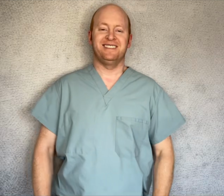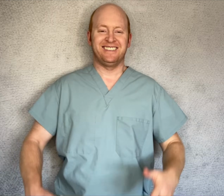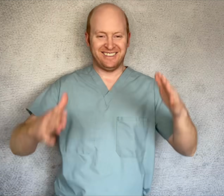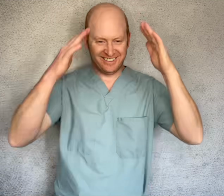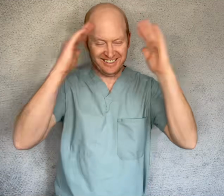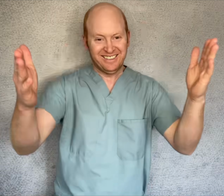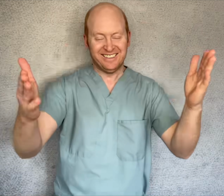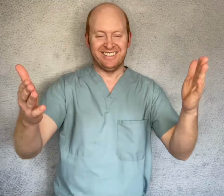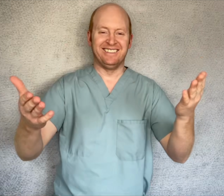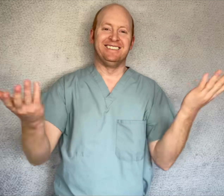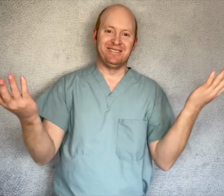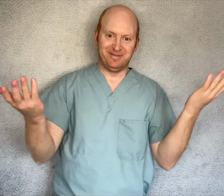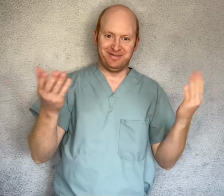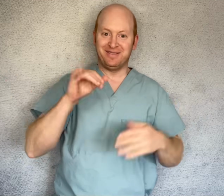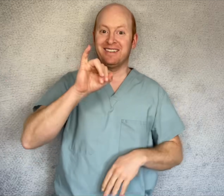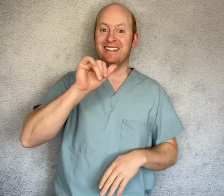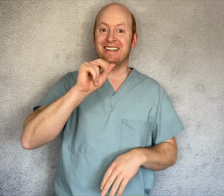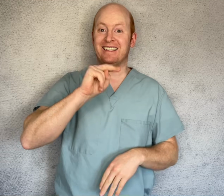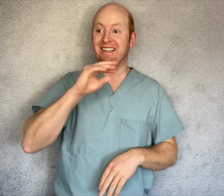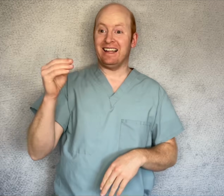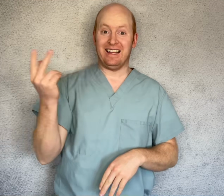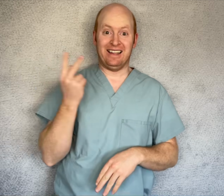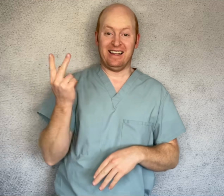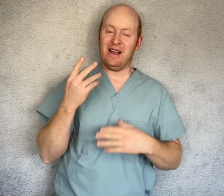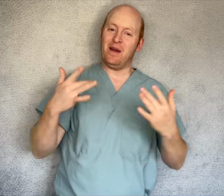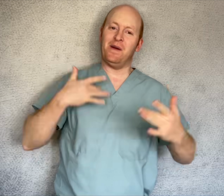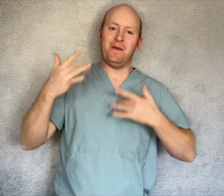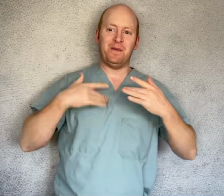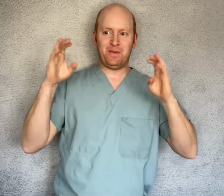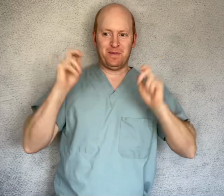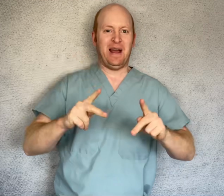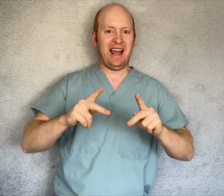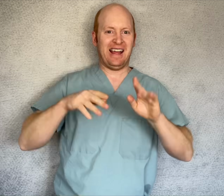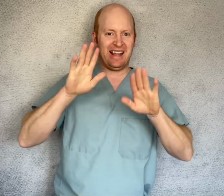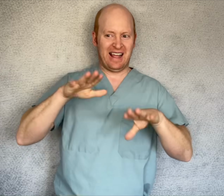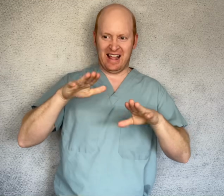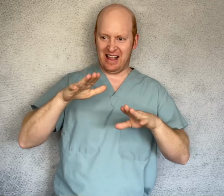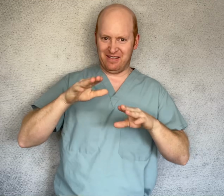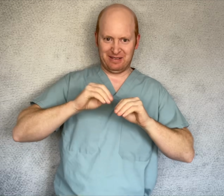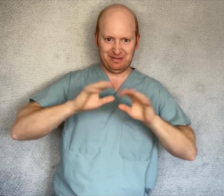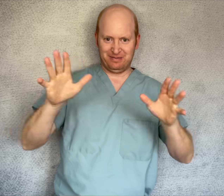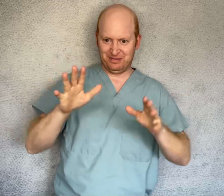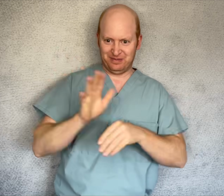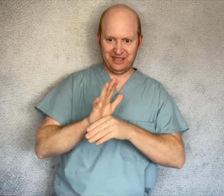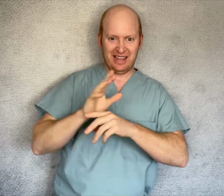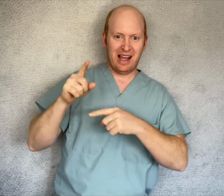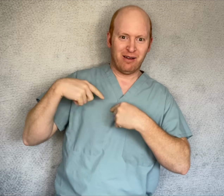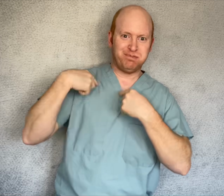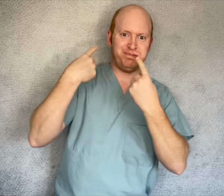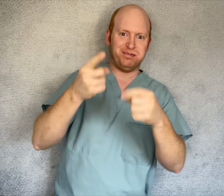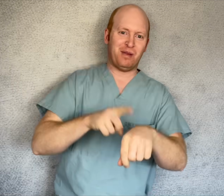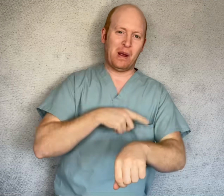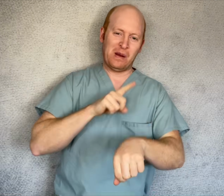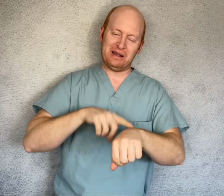Hello! Ian and I are thrilled to be back. We haven't released a video in a while.